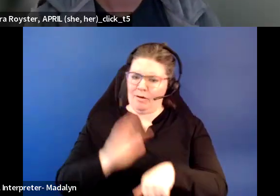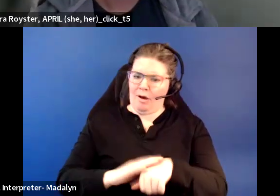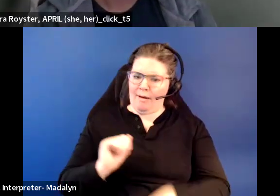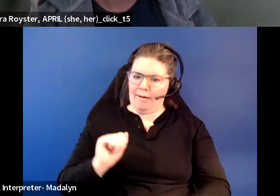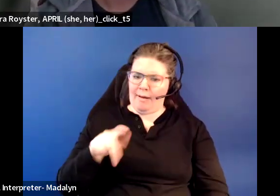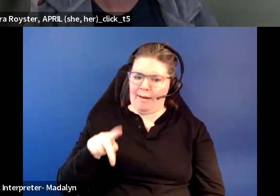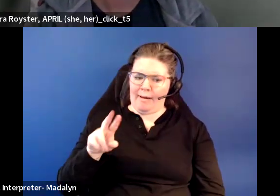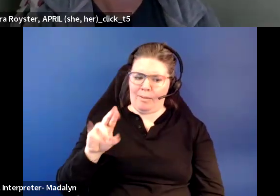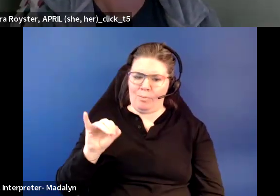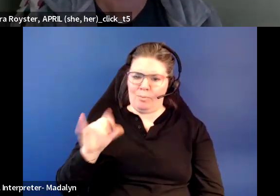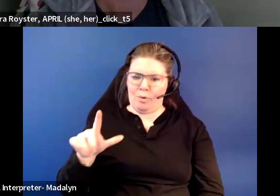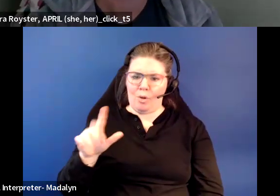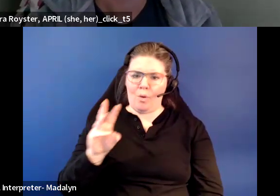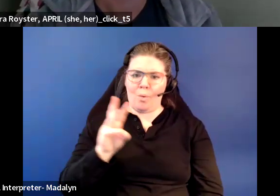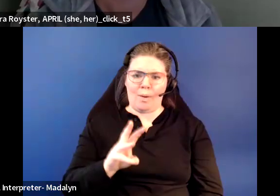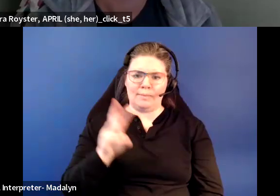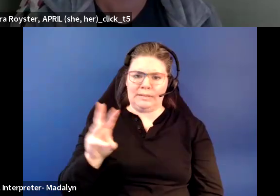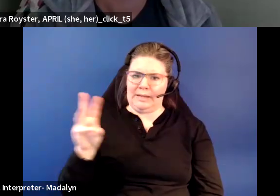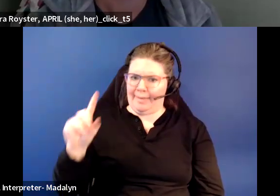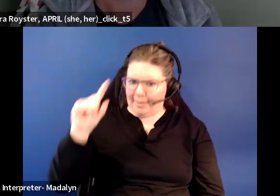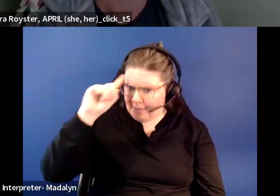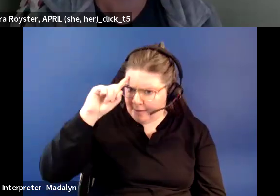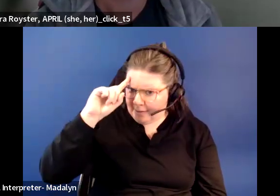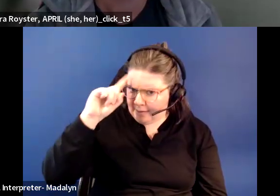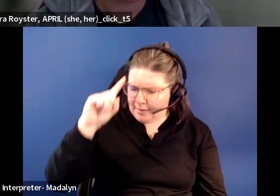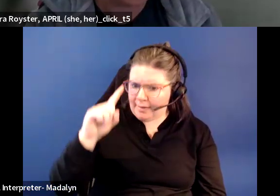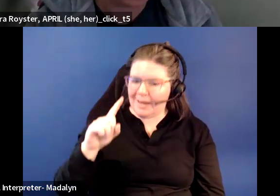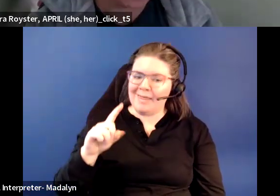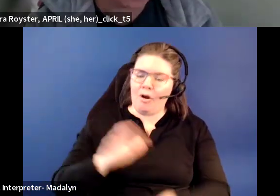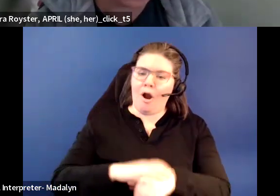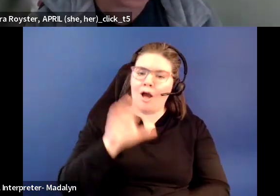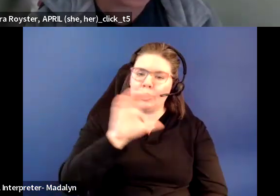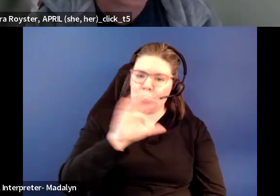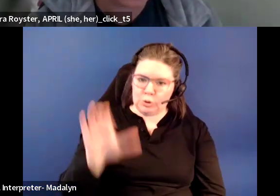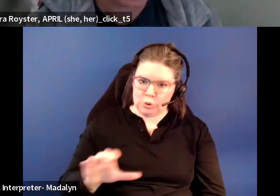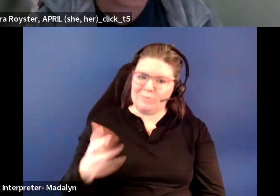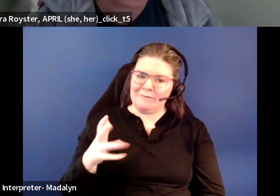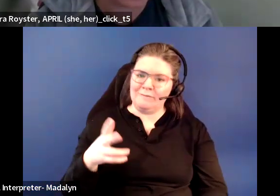Elissa w/ APRIL: Some of those trainings, and they are zoom, they were recorded.